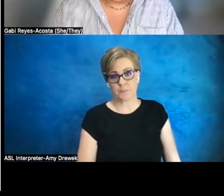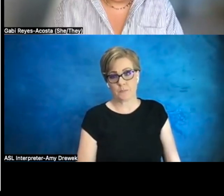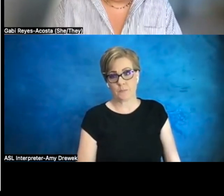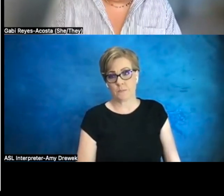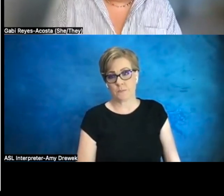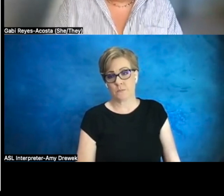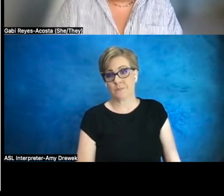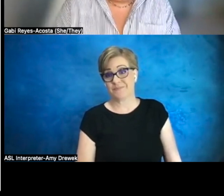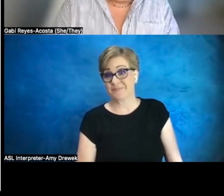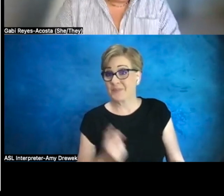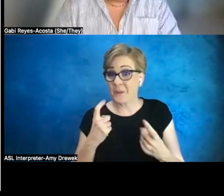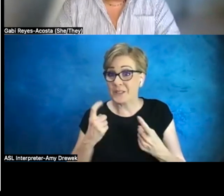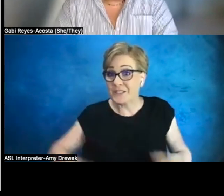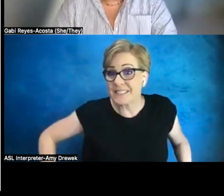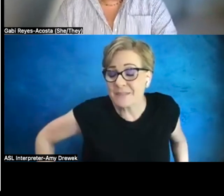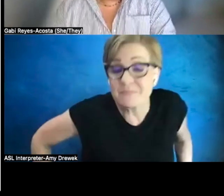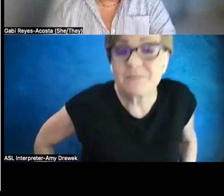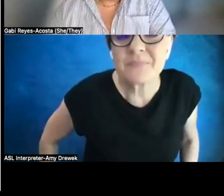Any questions? And if you don't have questions, that's great